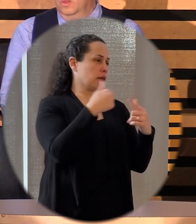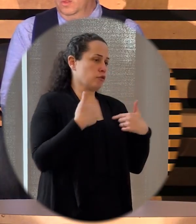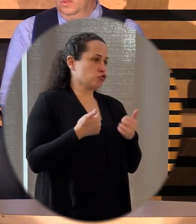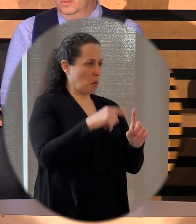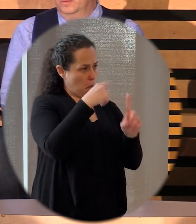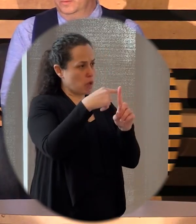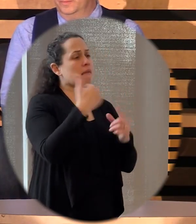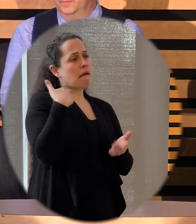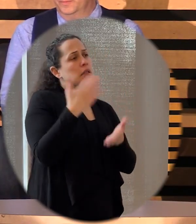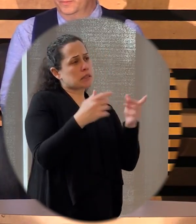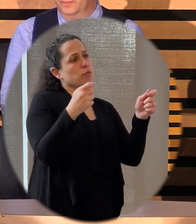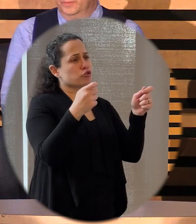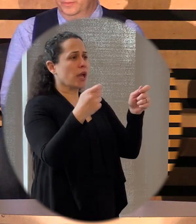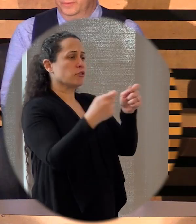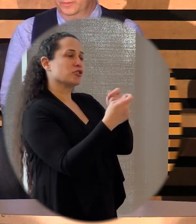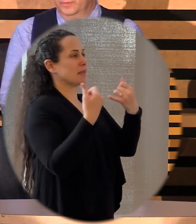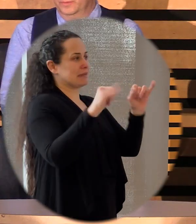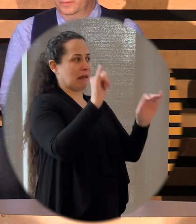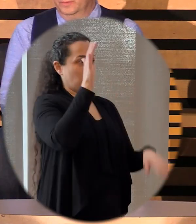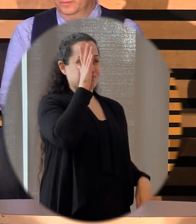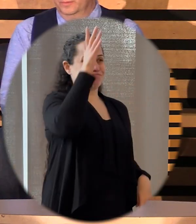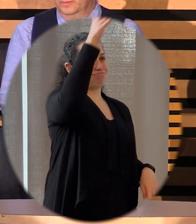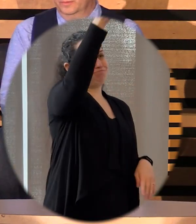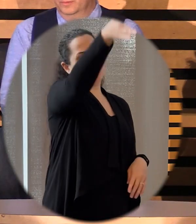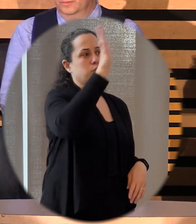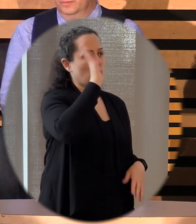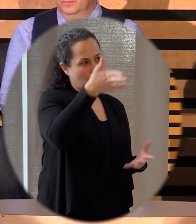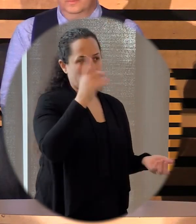because there has been good change, but we've got such a long way to go and it takes the disability